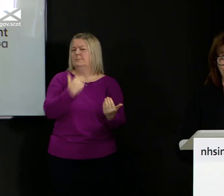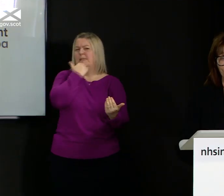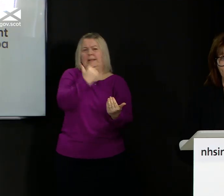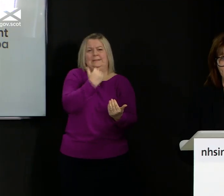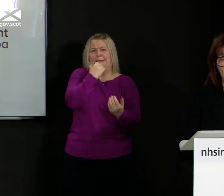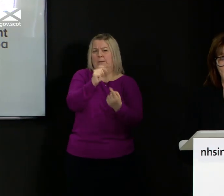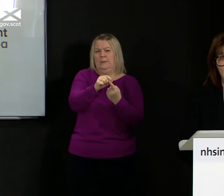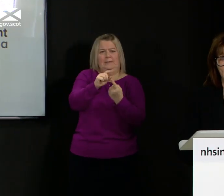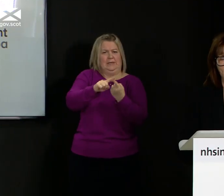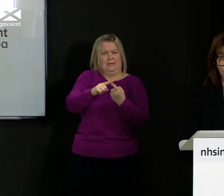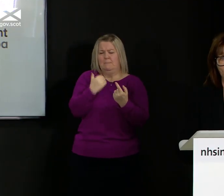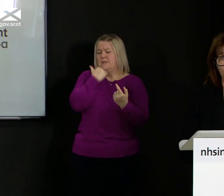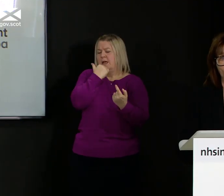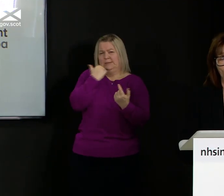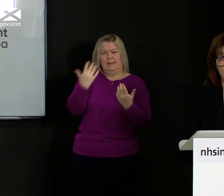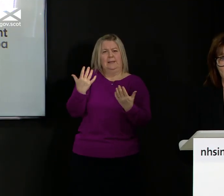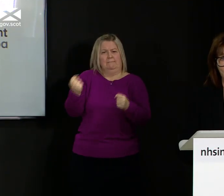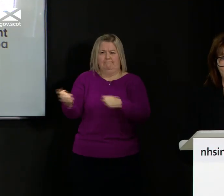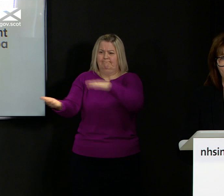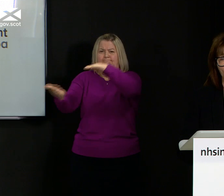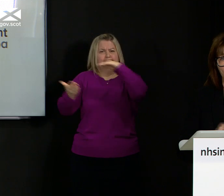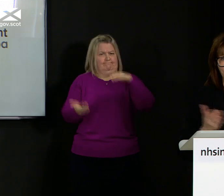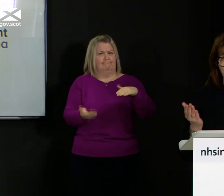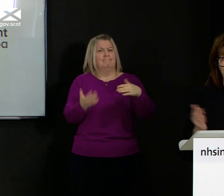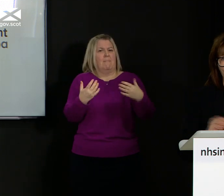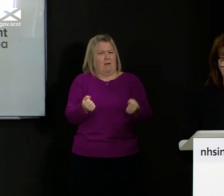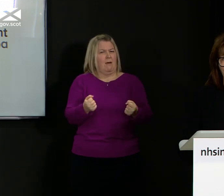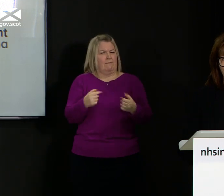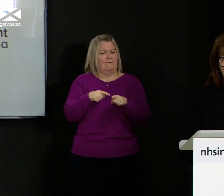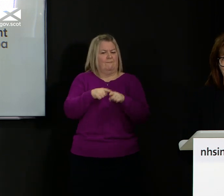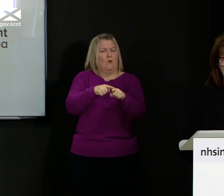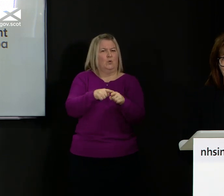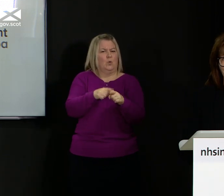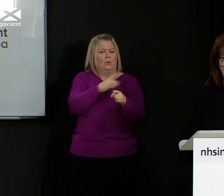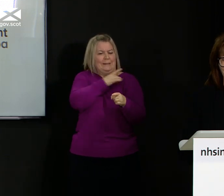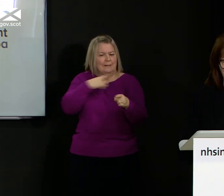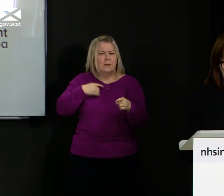of PPE that would fall under the clinical guidance that was reviewed and issued last